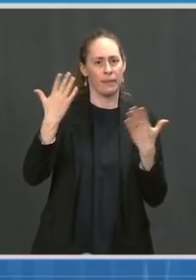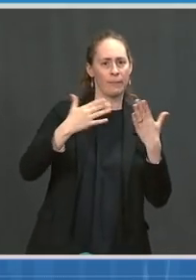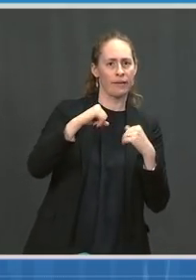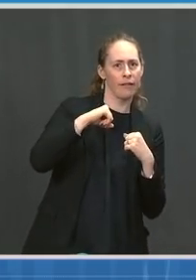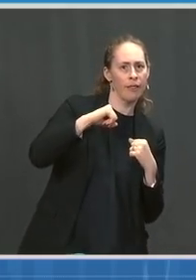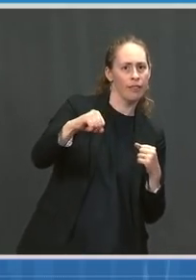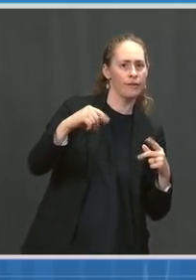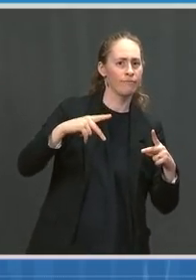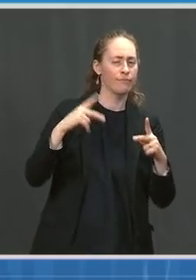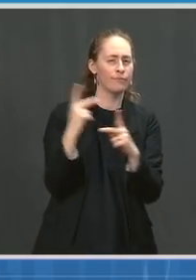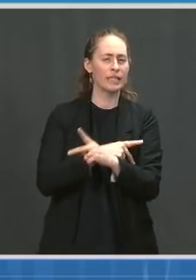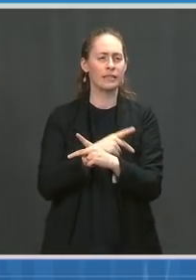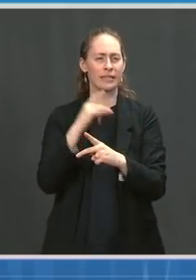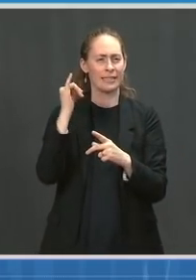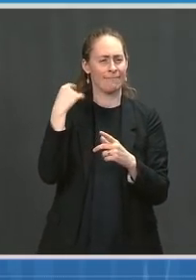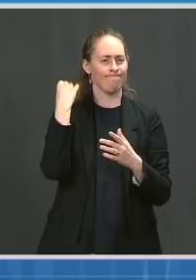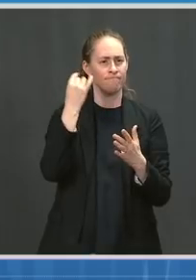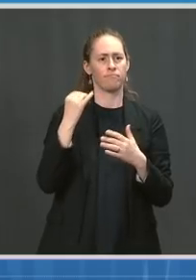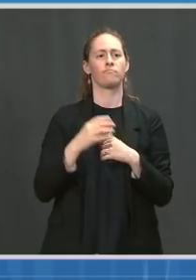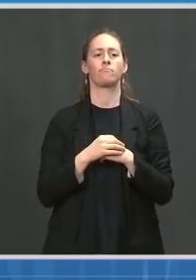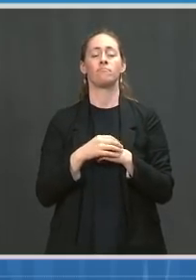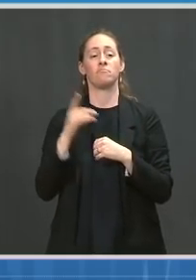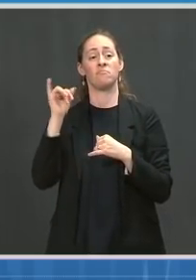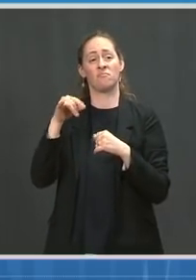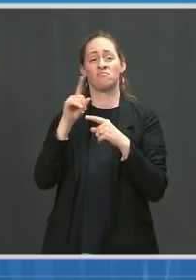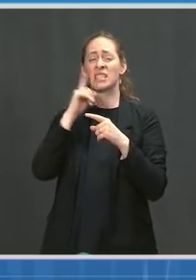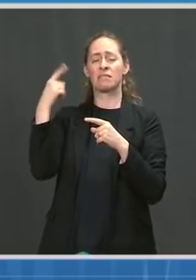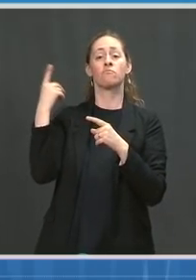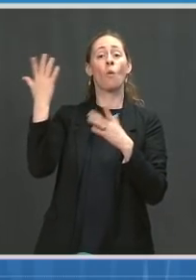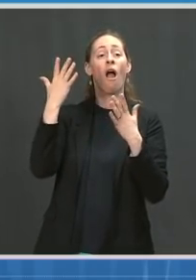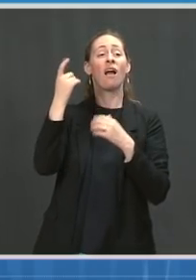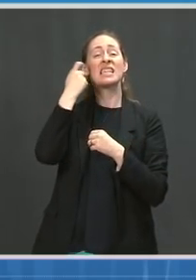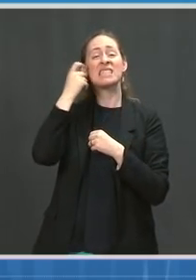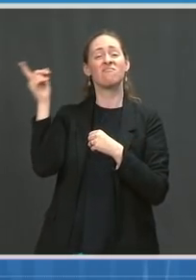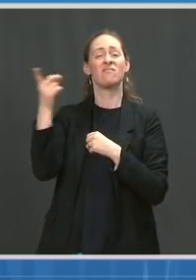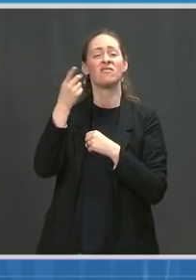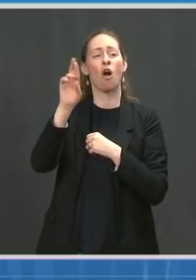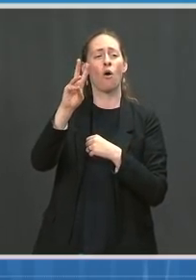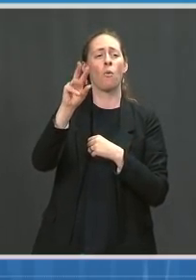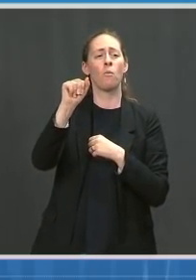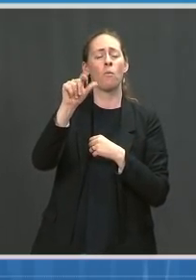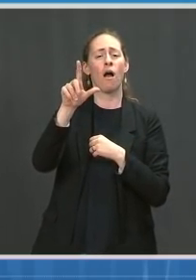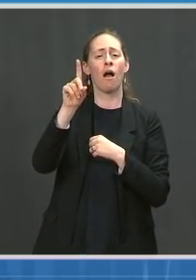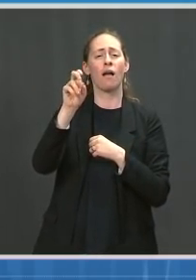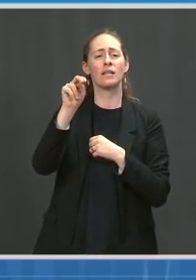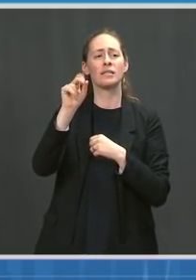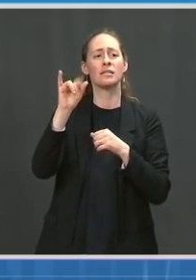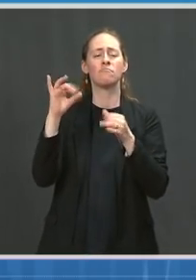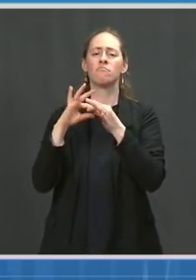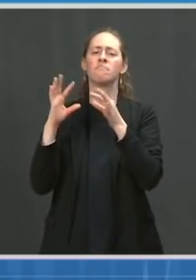this was done in an abundance of caution to be able to take a look at the issues